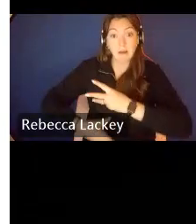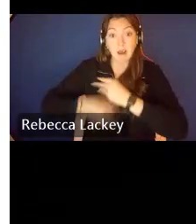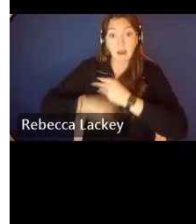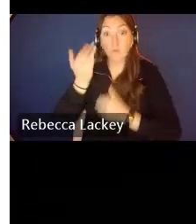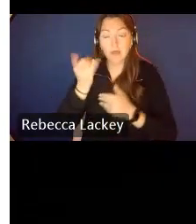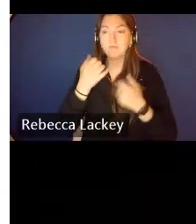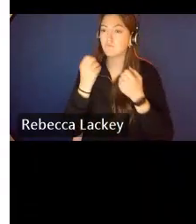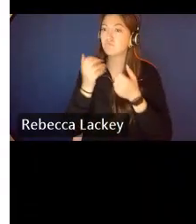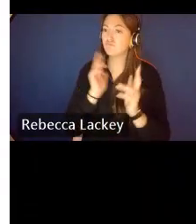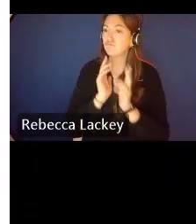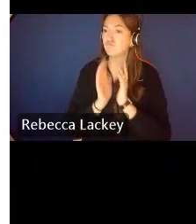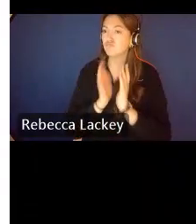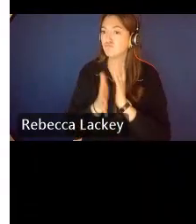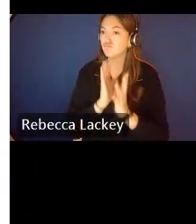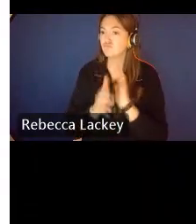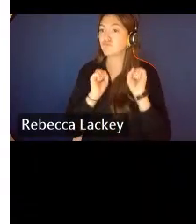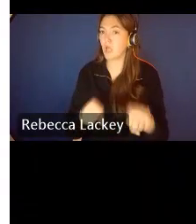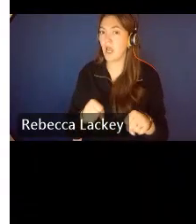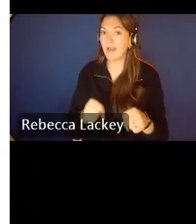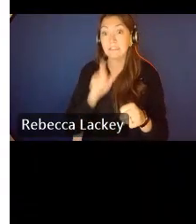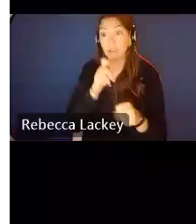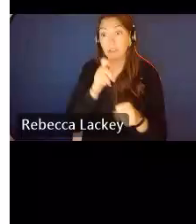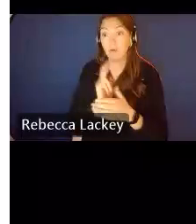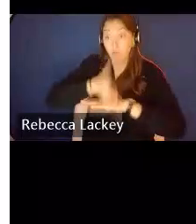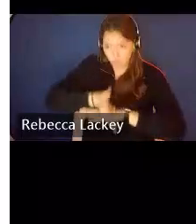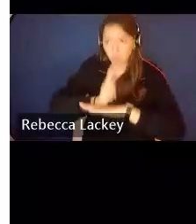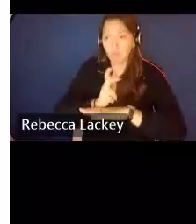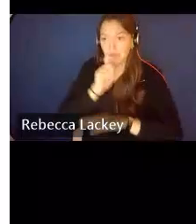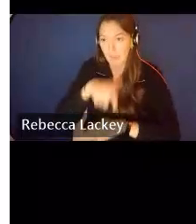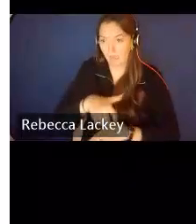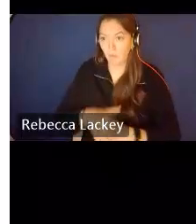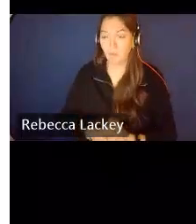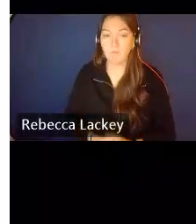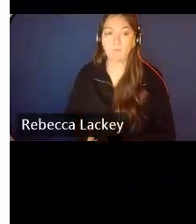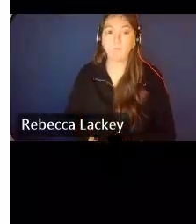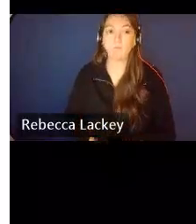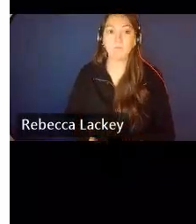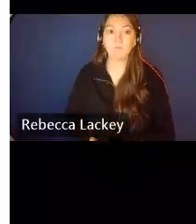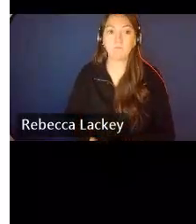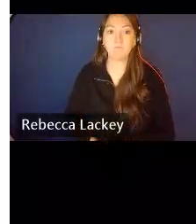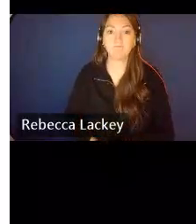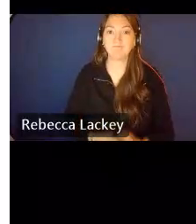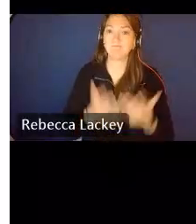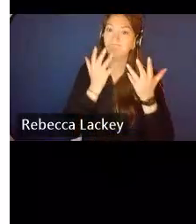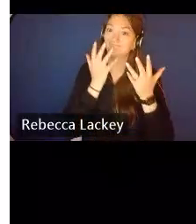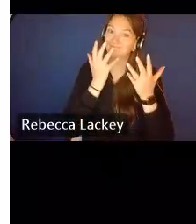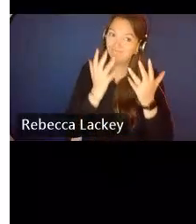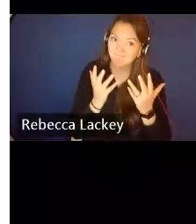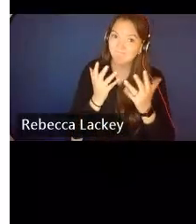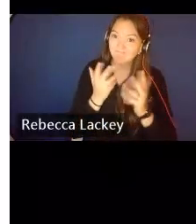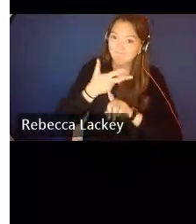could pass over the span without driving over the pothole. Unfortunately, after 3 months of